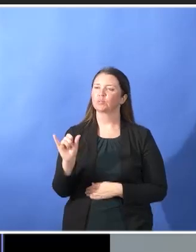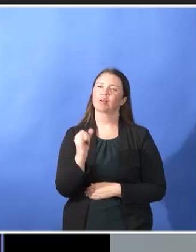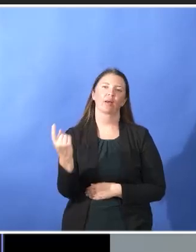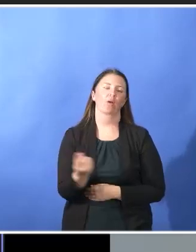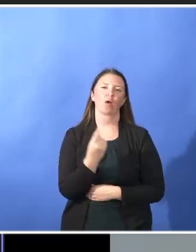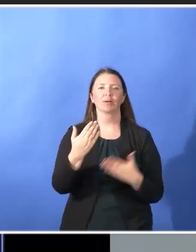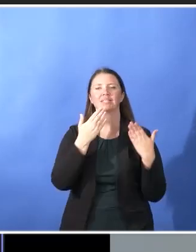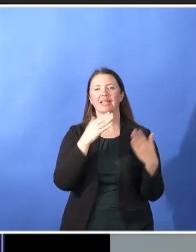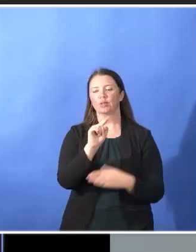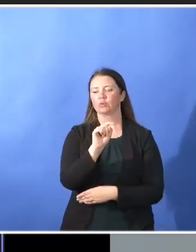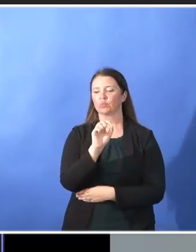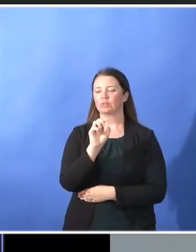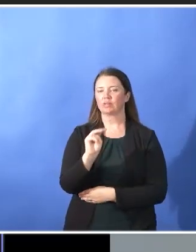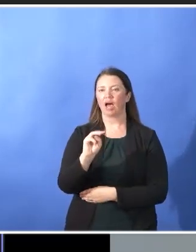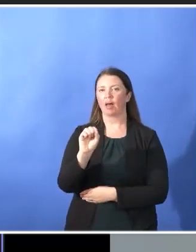SULLIVAN FOR THE COUNTLESS NUMBER OF TEAM MEMBERS I HAVE